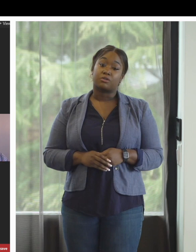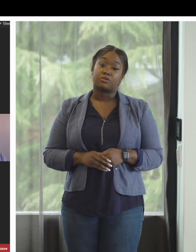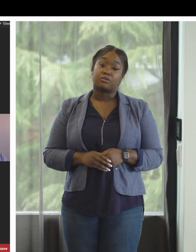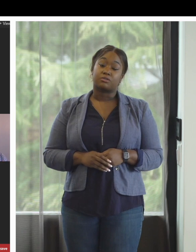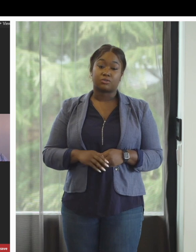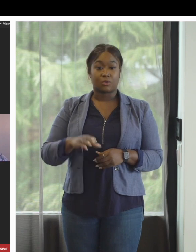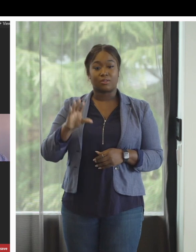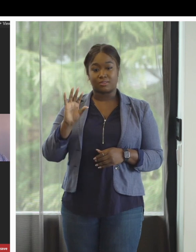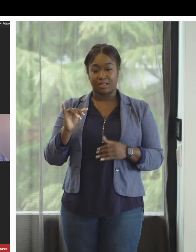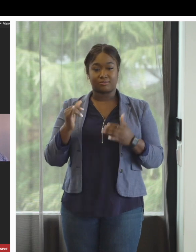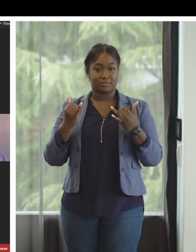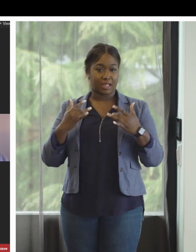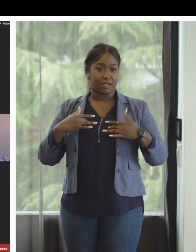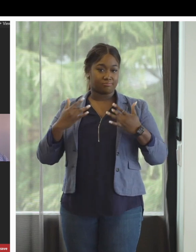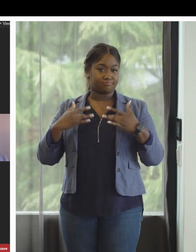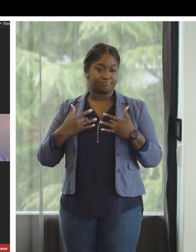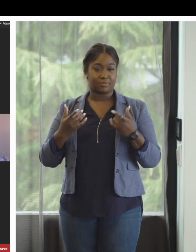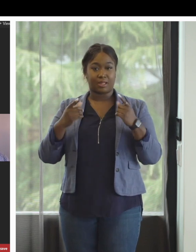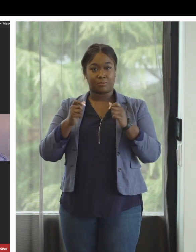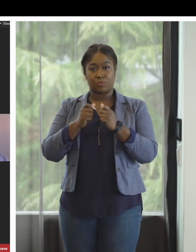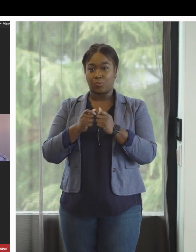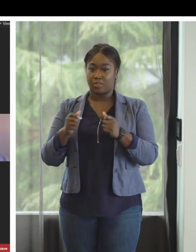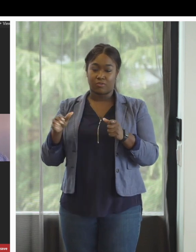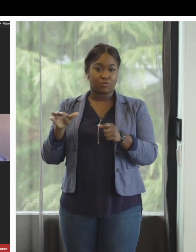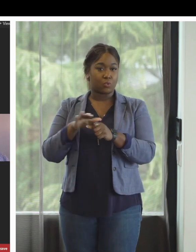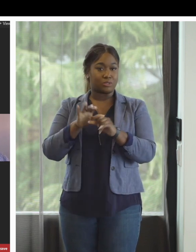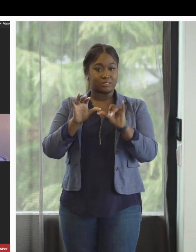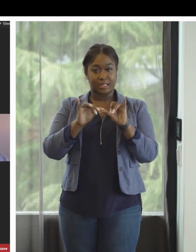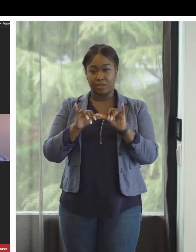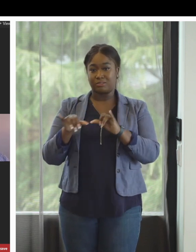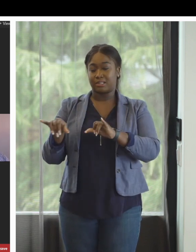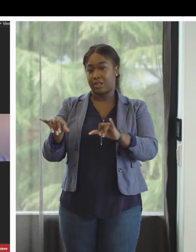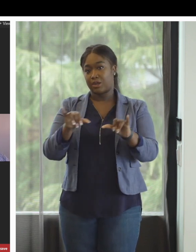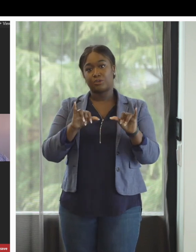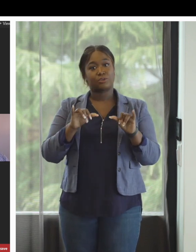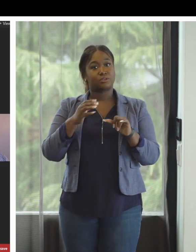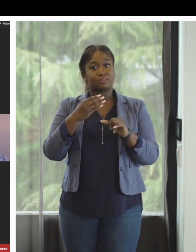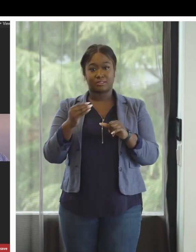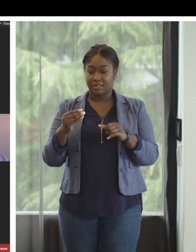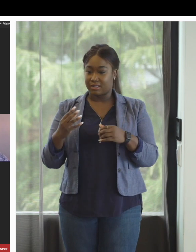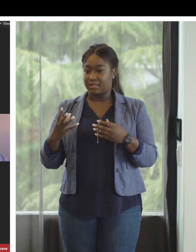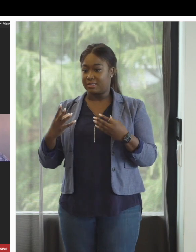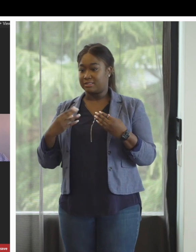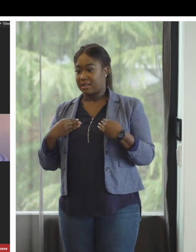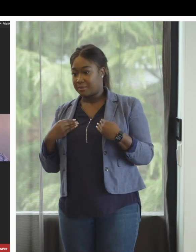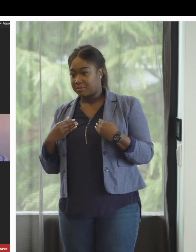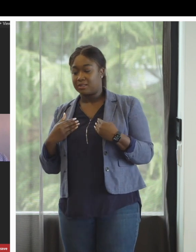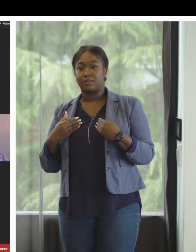of full-scale standard and accepted and as has formal